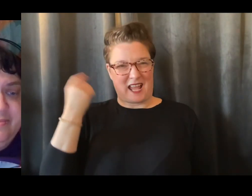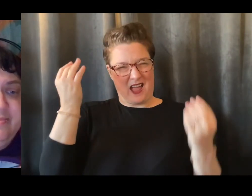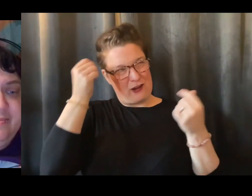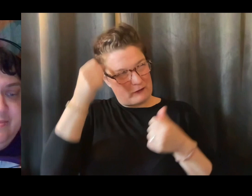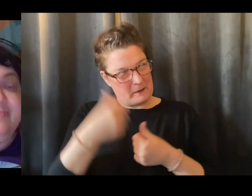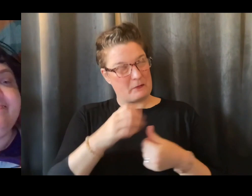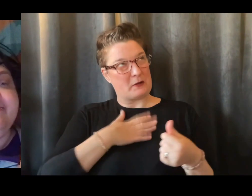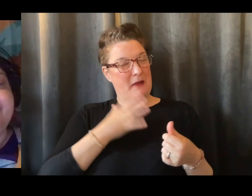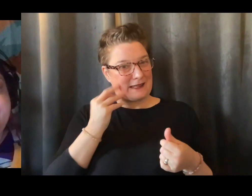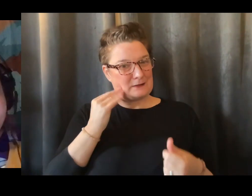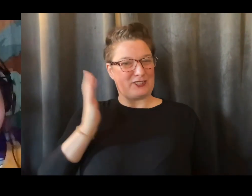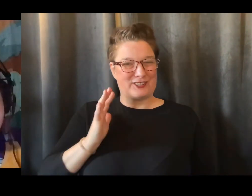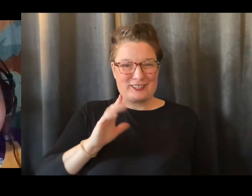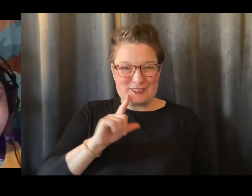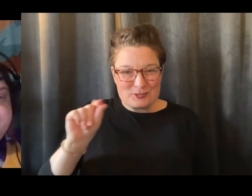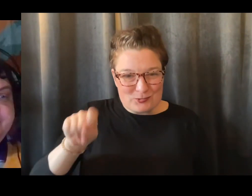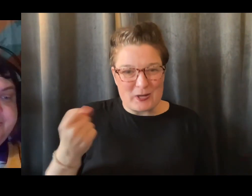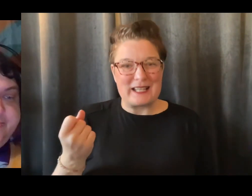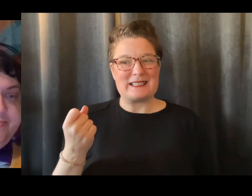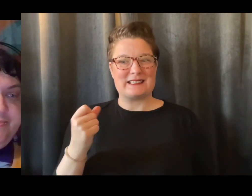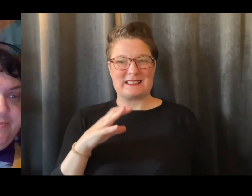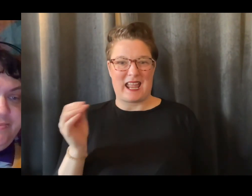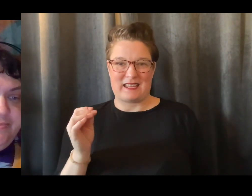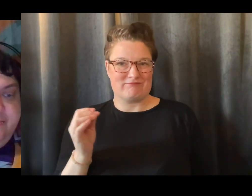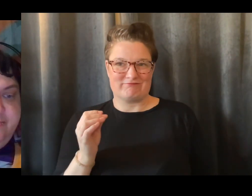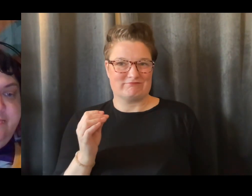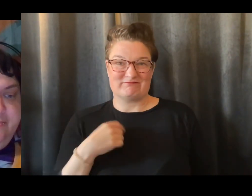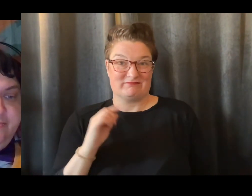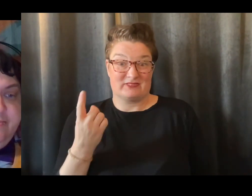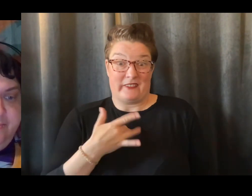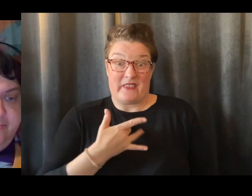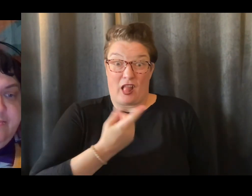that I just felt alone a lot, and definitely as a child and teenager.